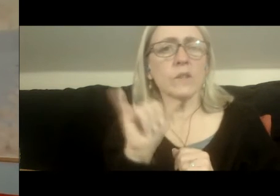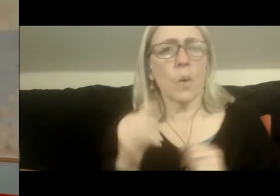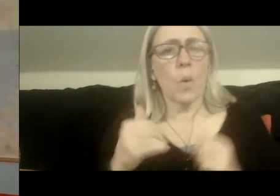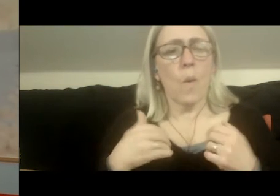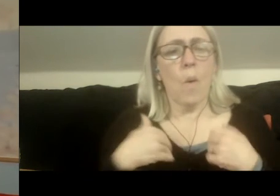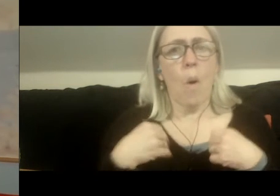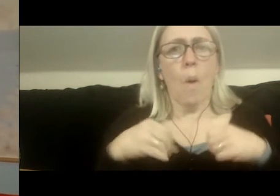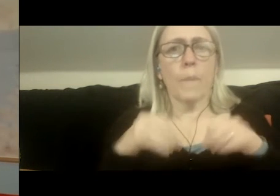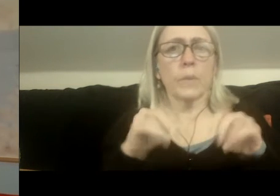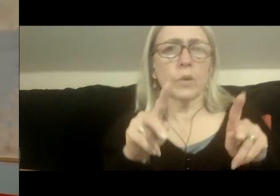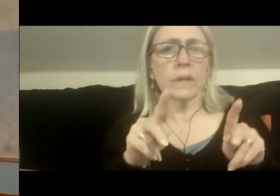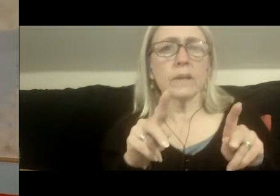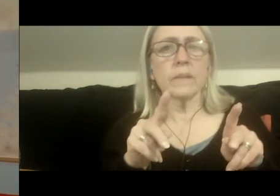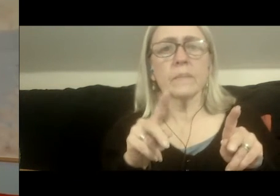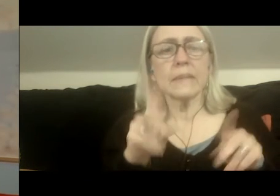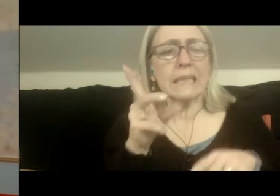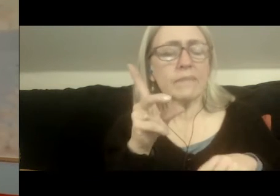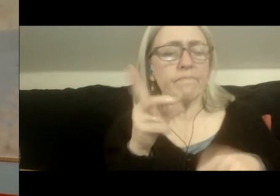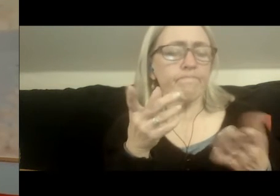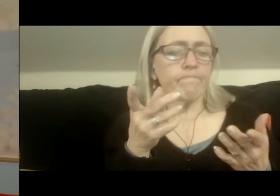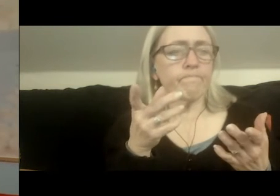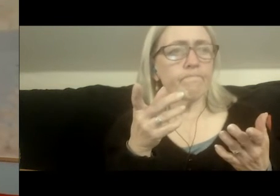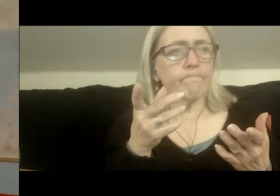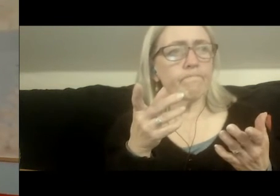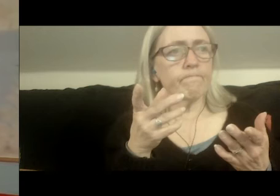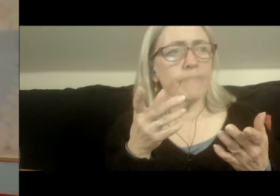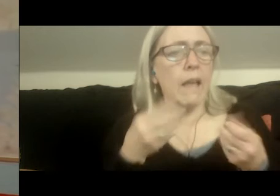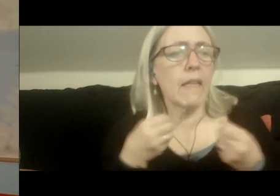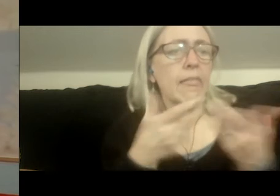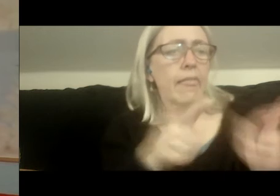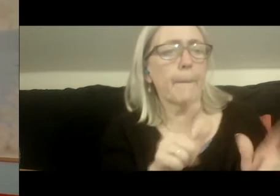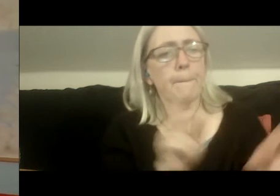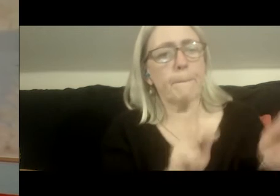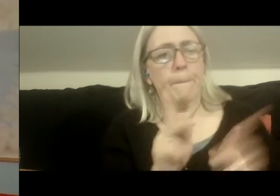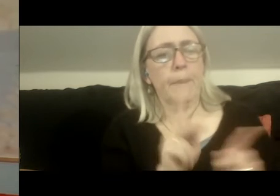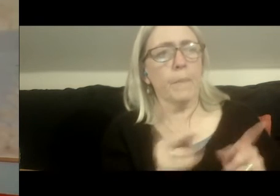more closely with people out in the, in some of the academic and administrative departments who